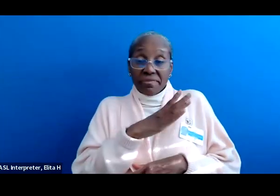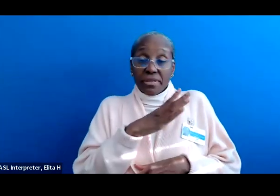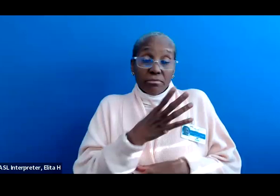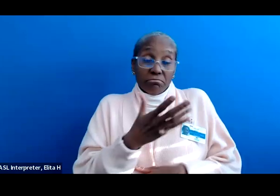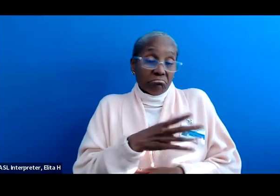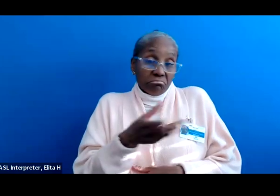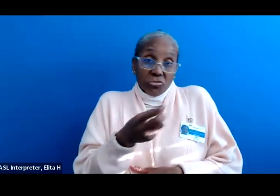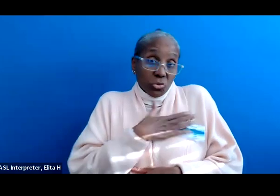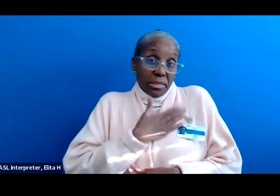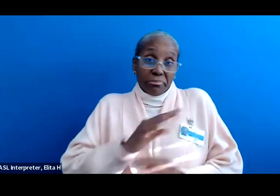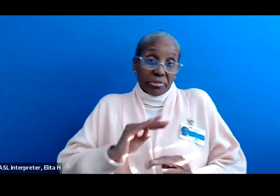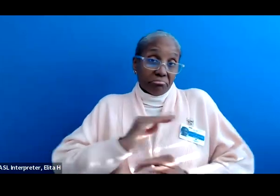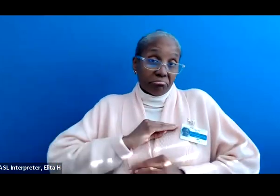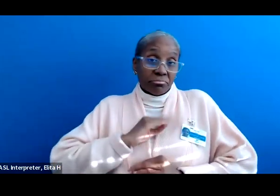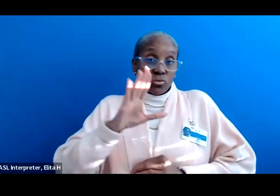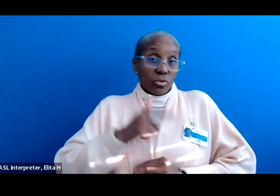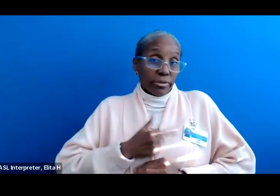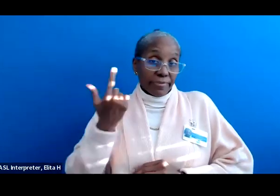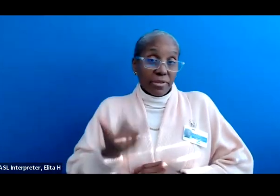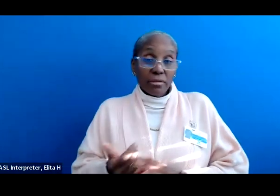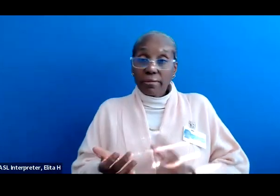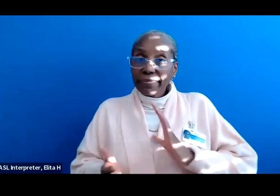You're happy with way the things are for you, that's just fine.